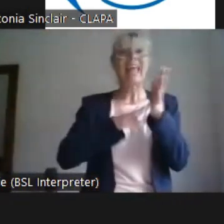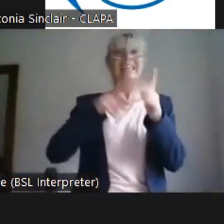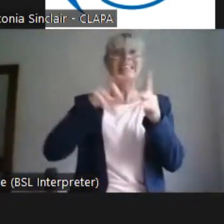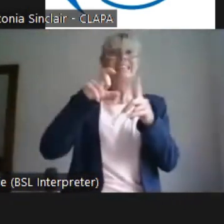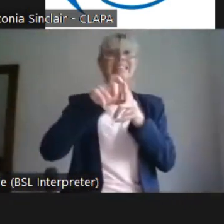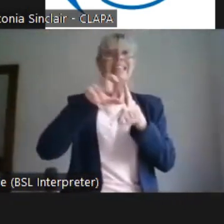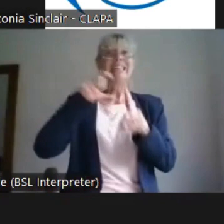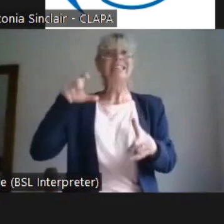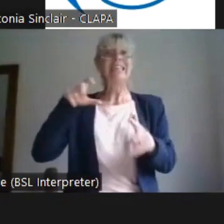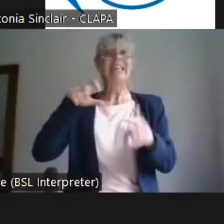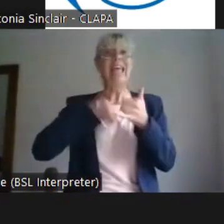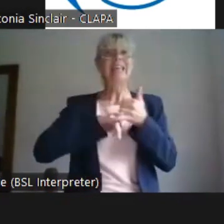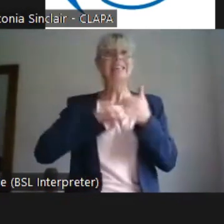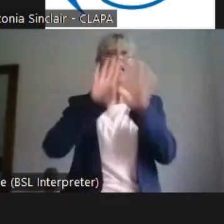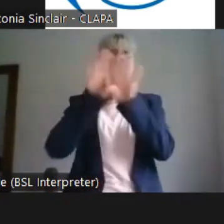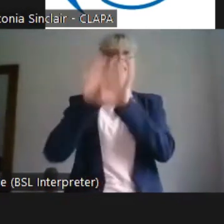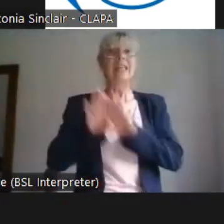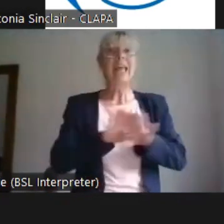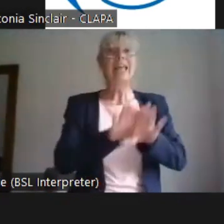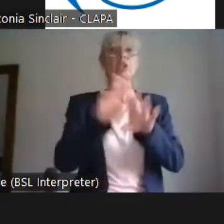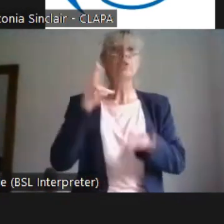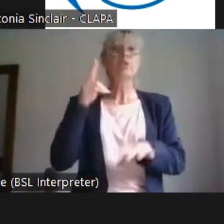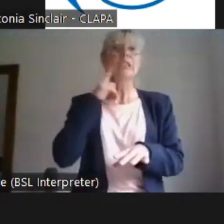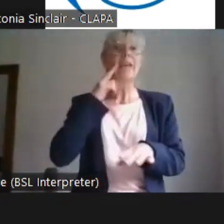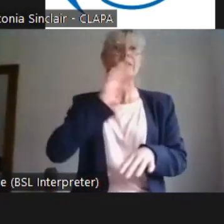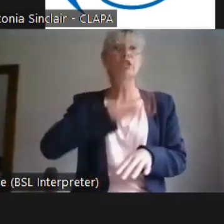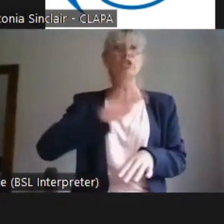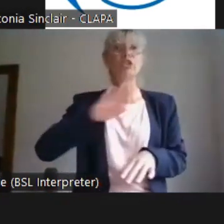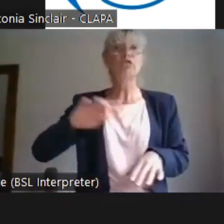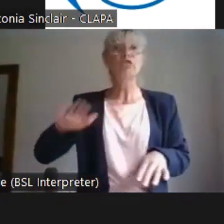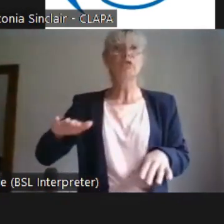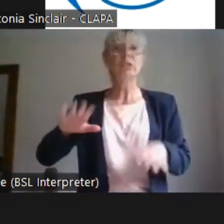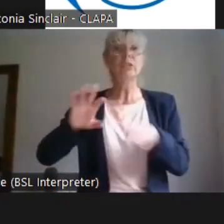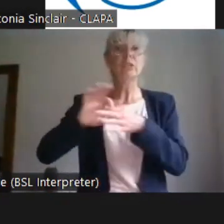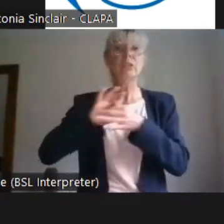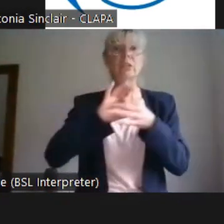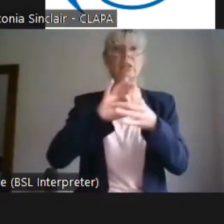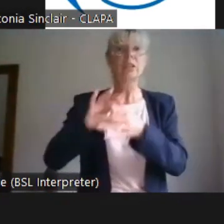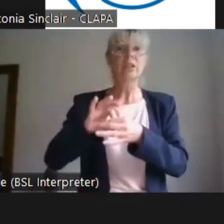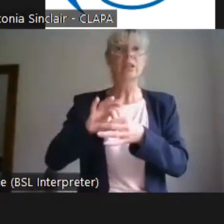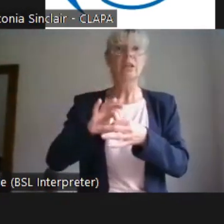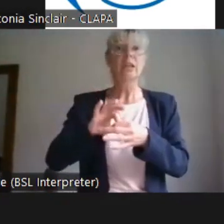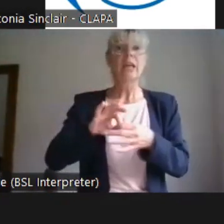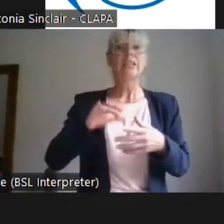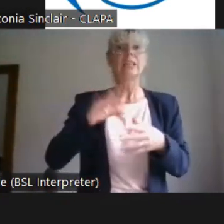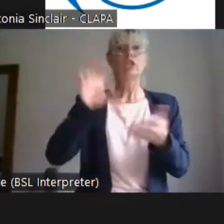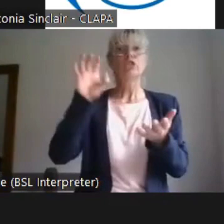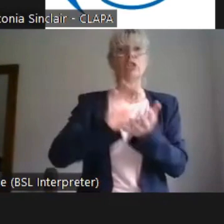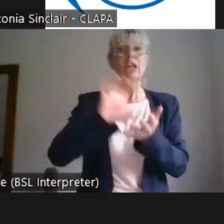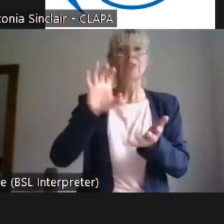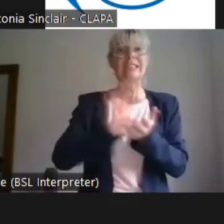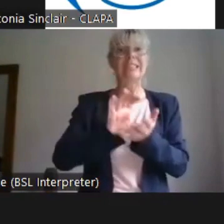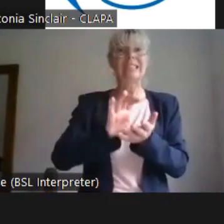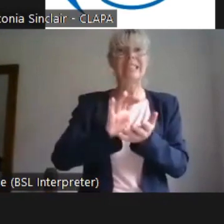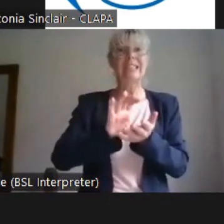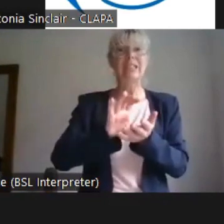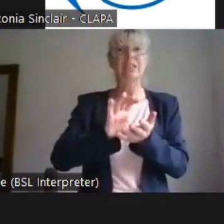and helpful that's a a patient organization a charity it's National deaf children's Society